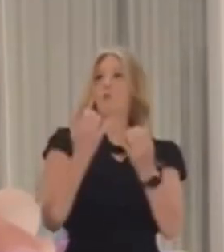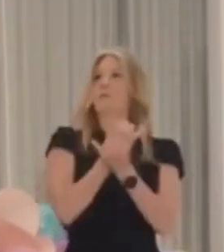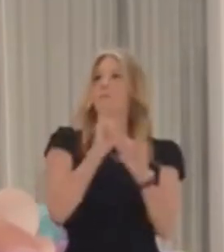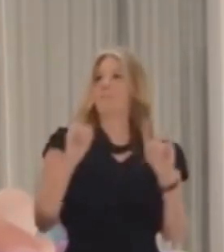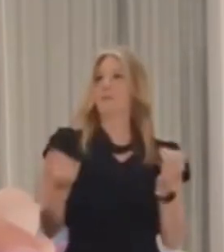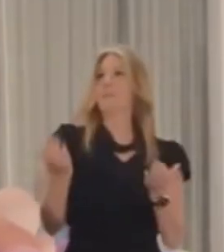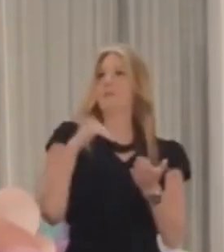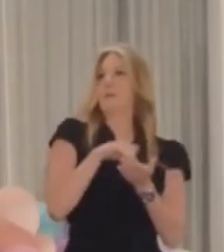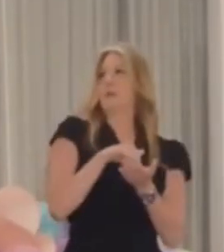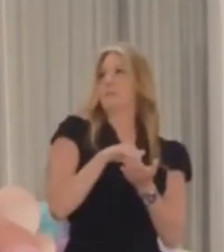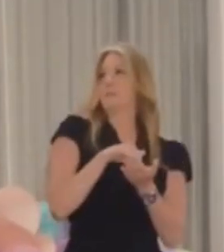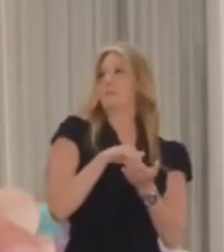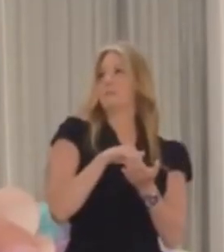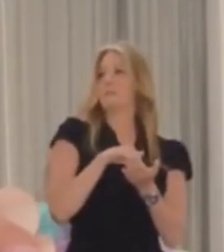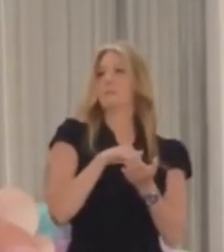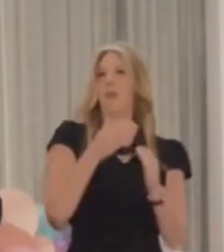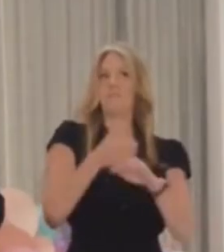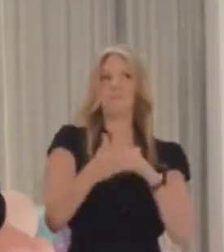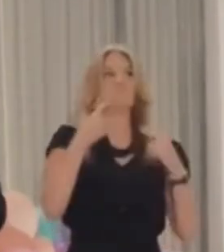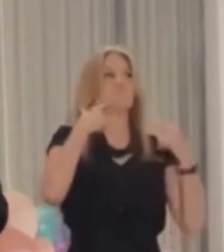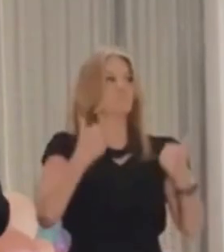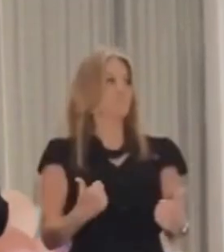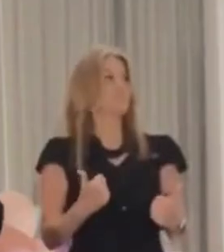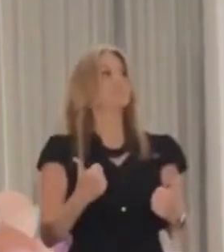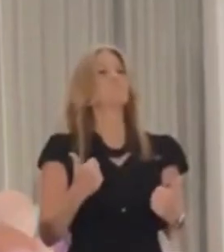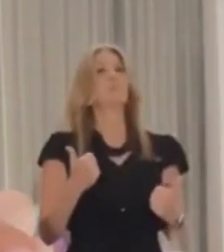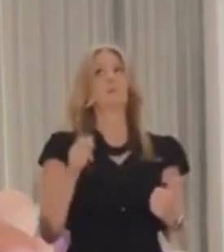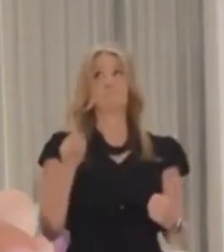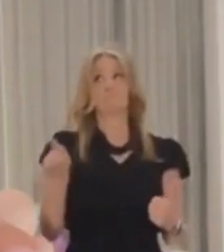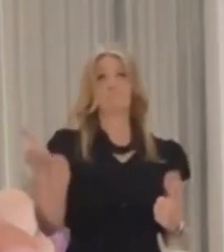with telecommunications and all of these people in North Carolina